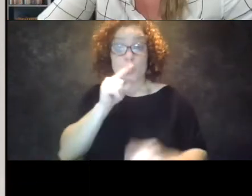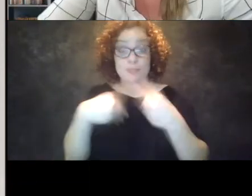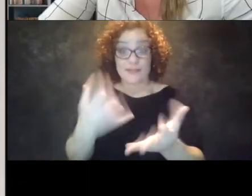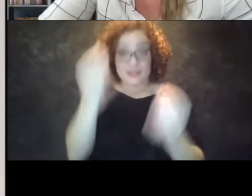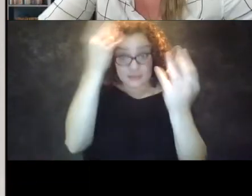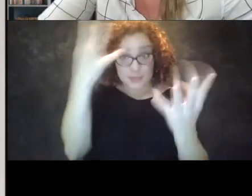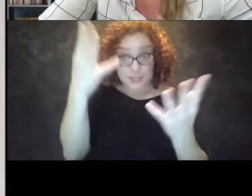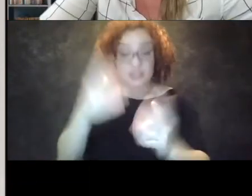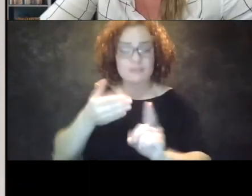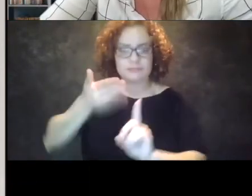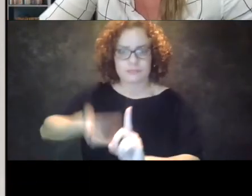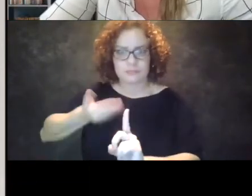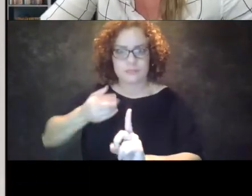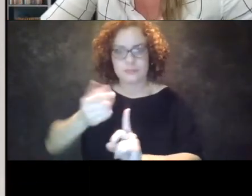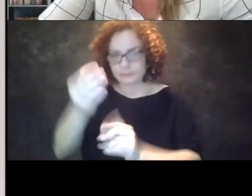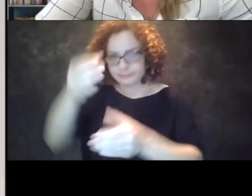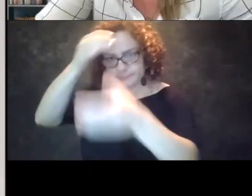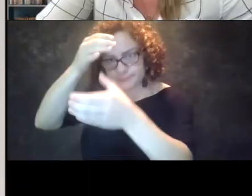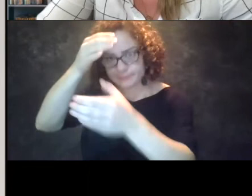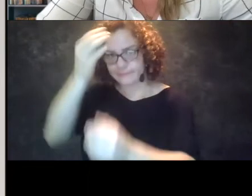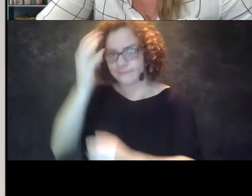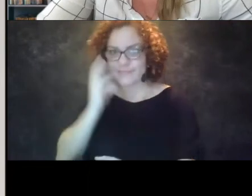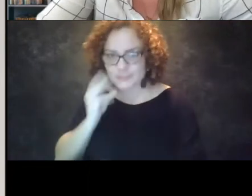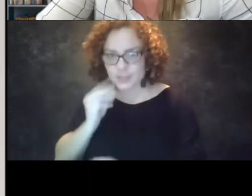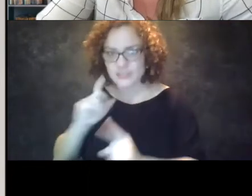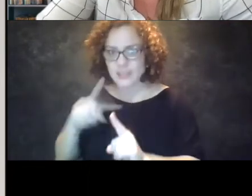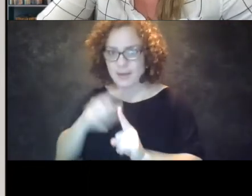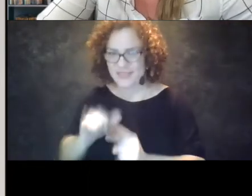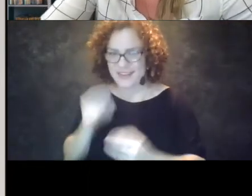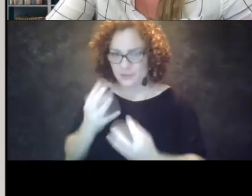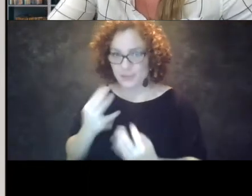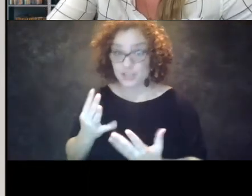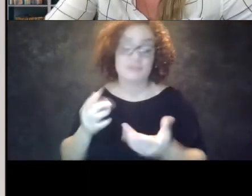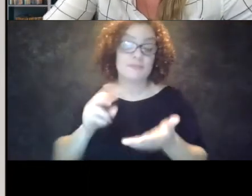and experience about the information show so it could be the student who wants to introduce